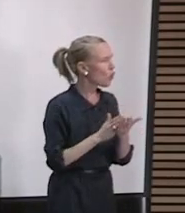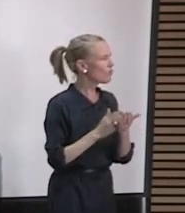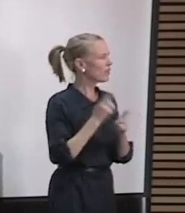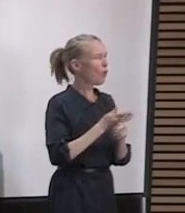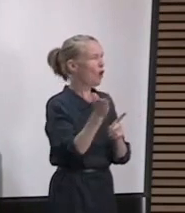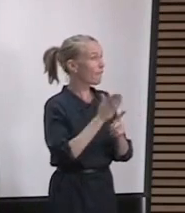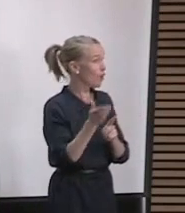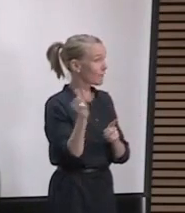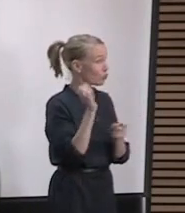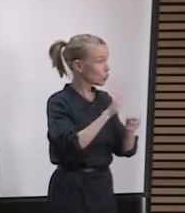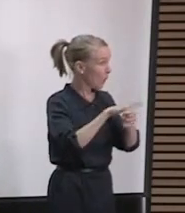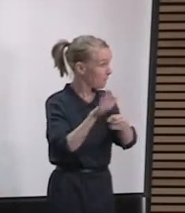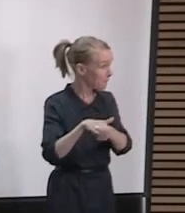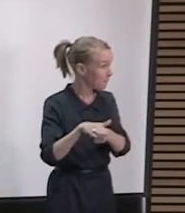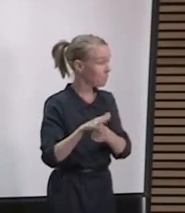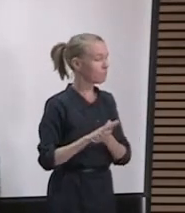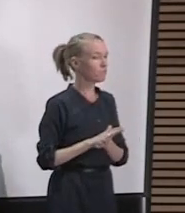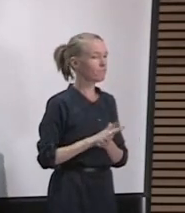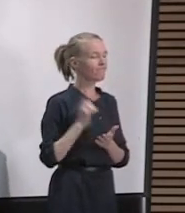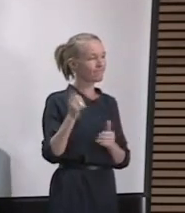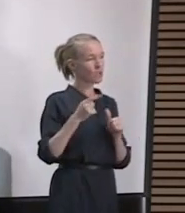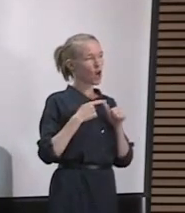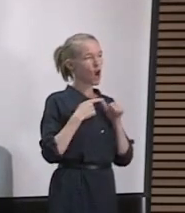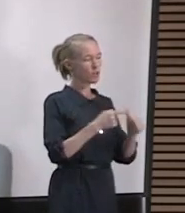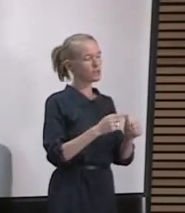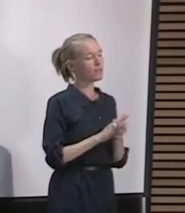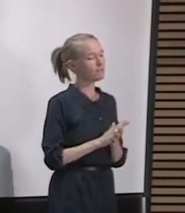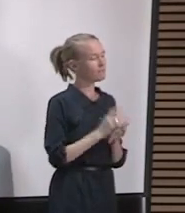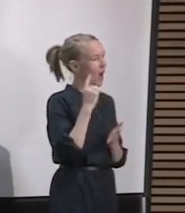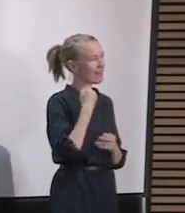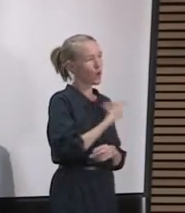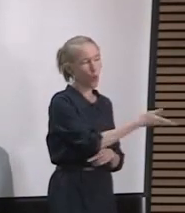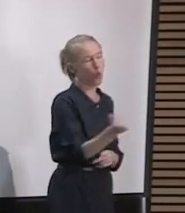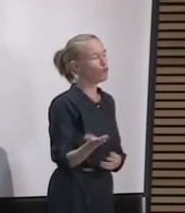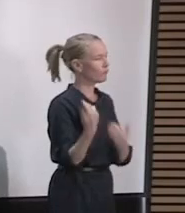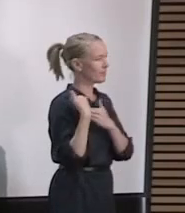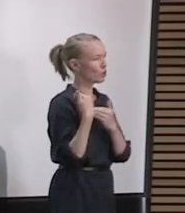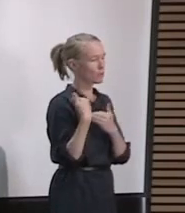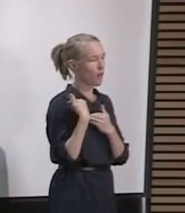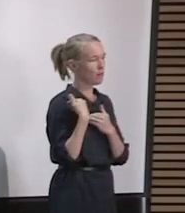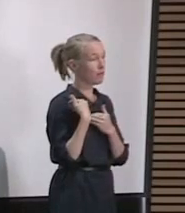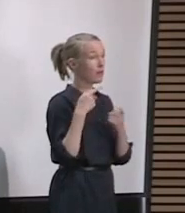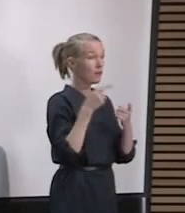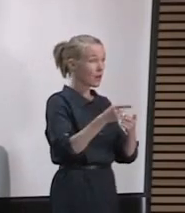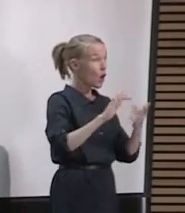on Facebook are doing enough to stop the spreading of the rumours? I think